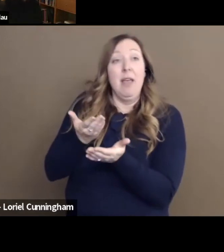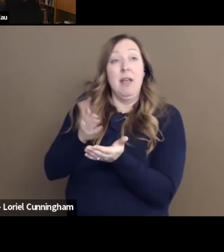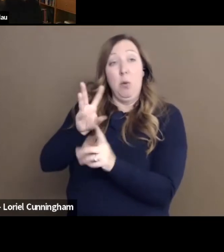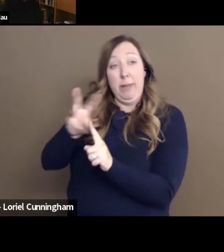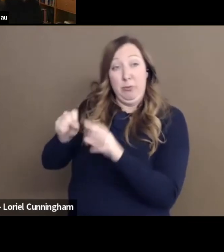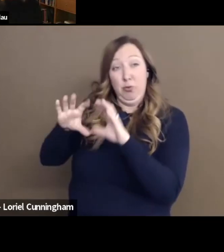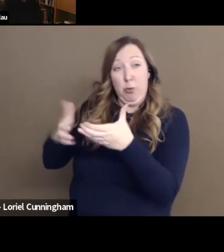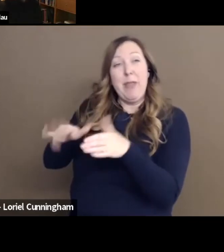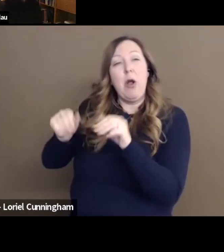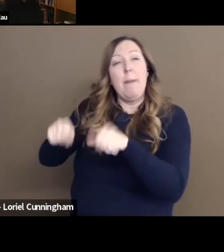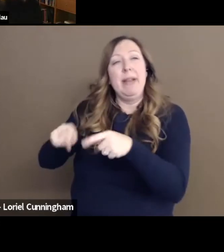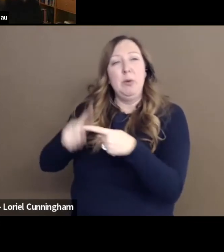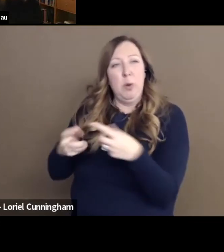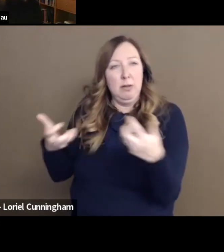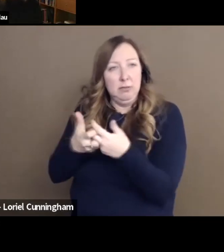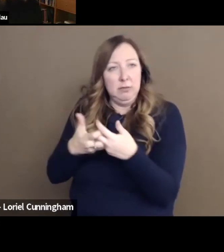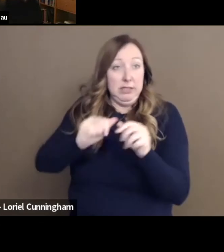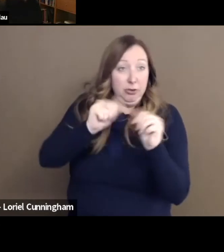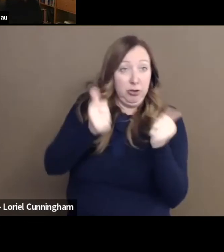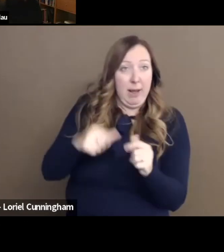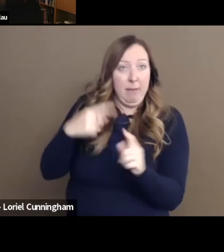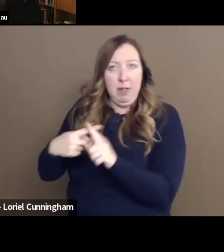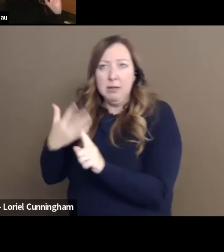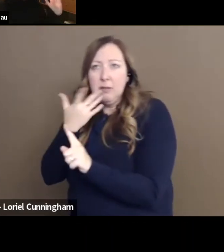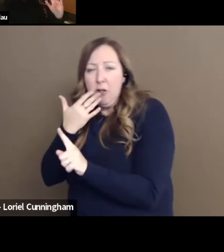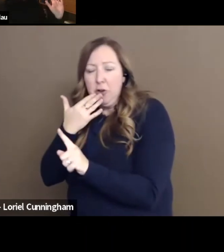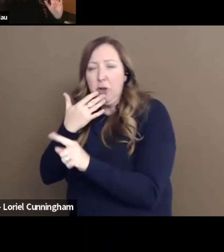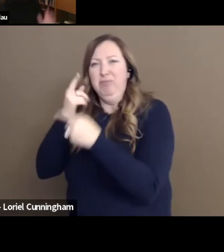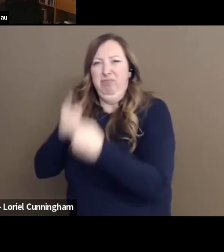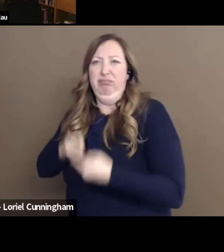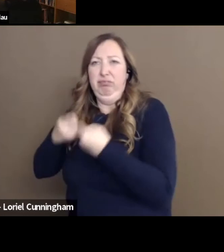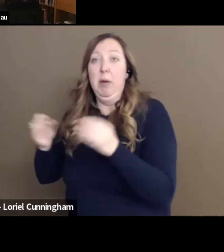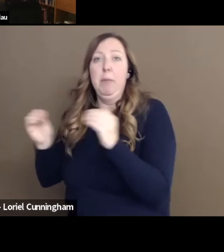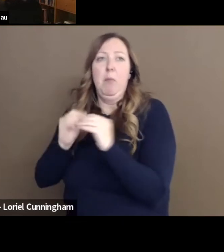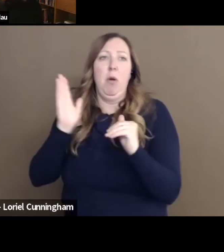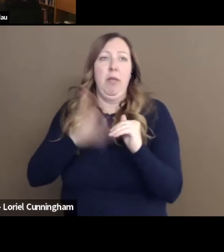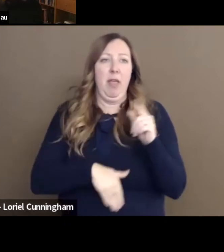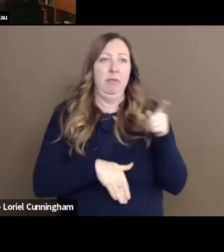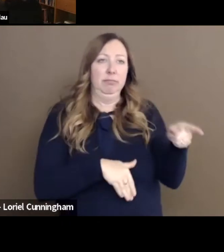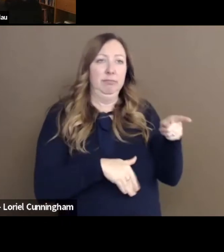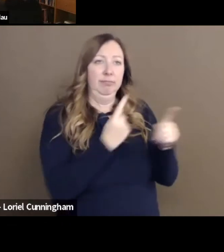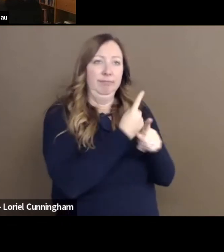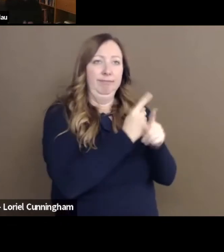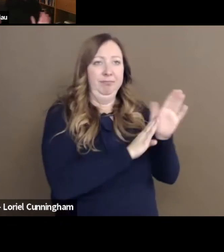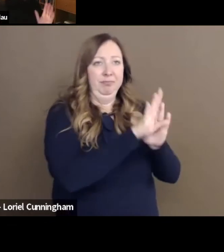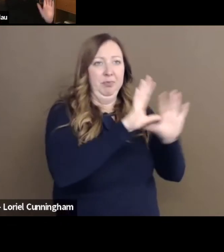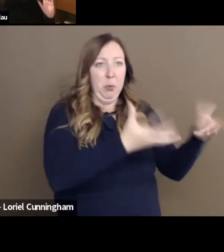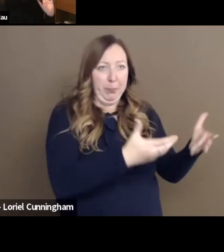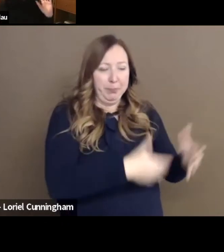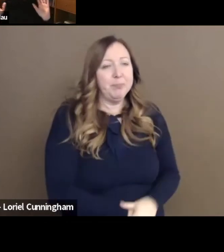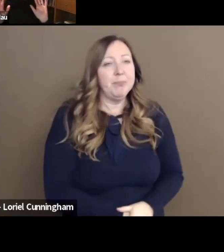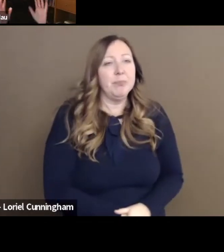okay so back to the original question how do missing genes affect cognitive structures